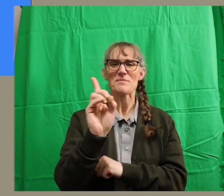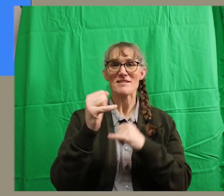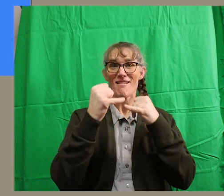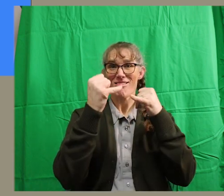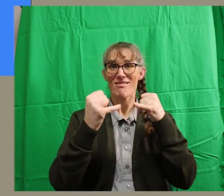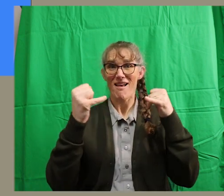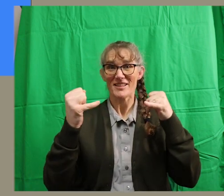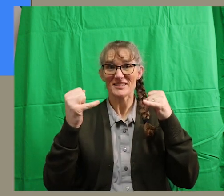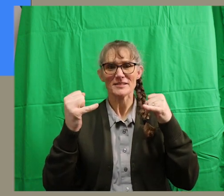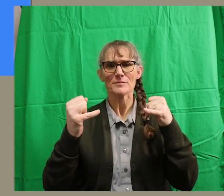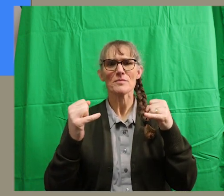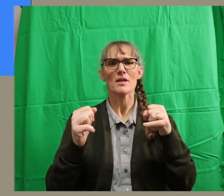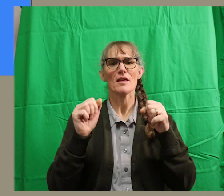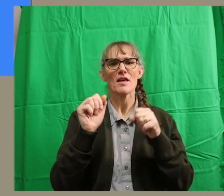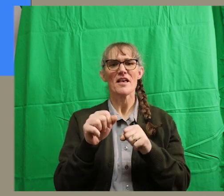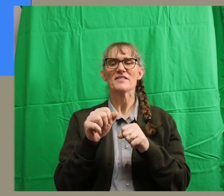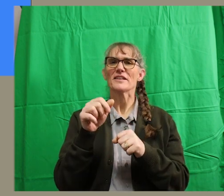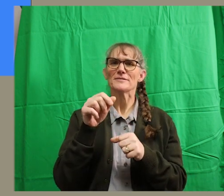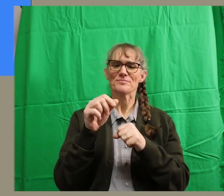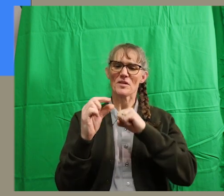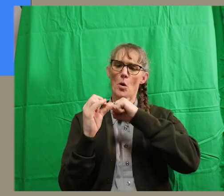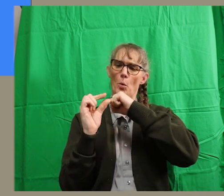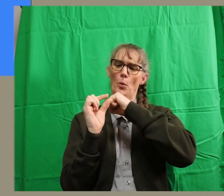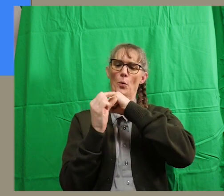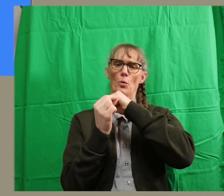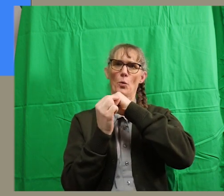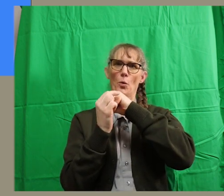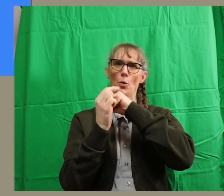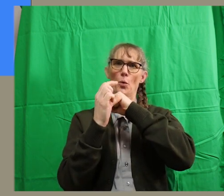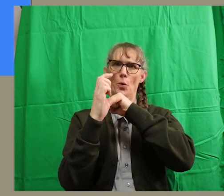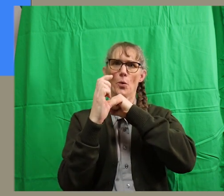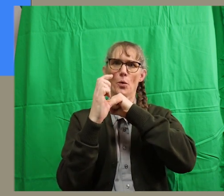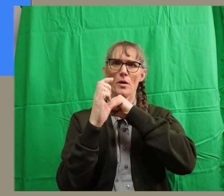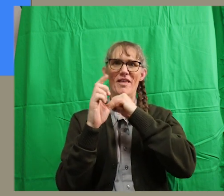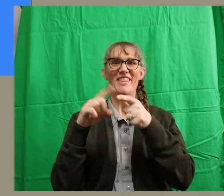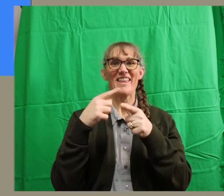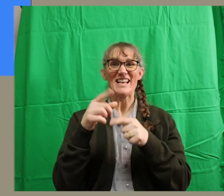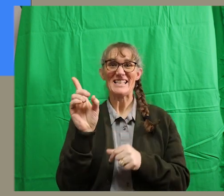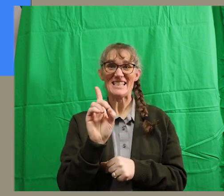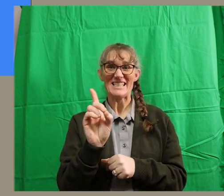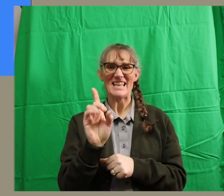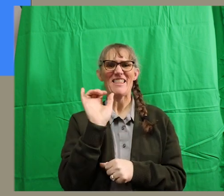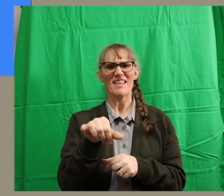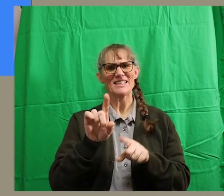and you can see that the lateral lobe has widened quite a bit, until we get to D, which is Pravitoceras.